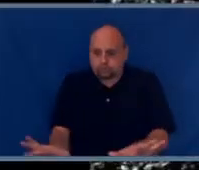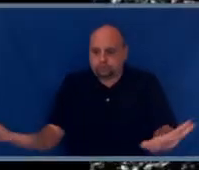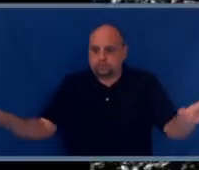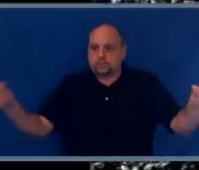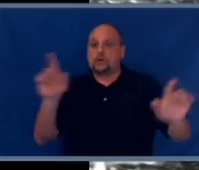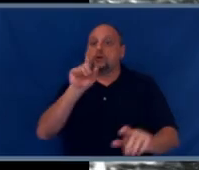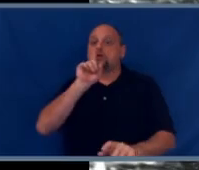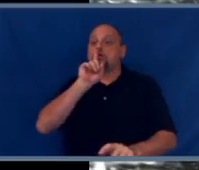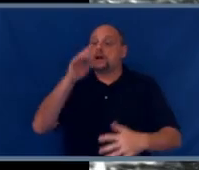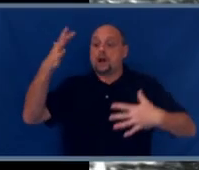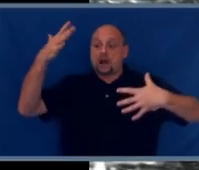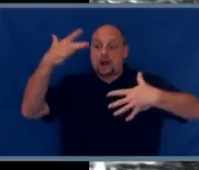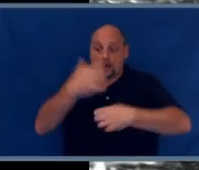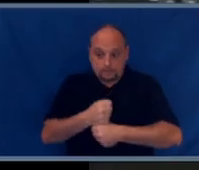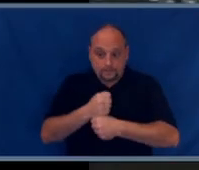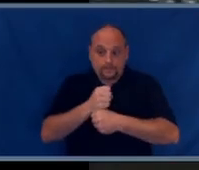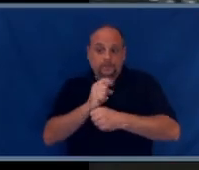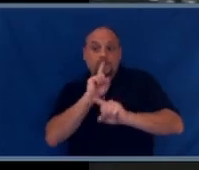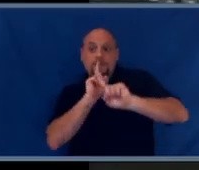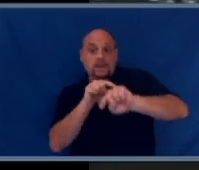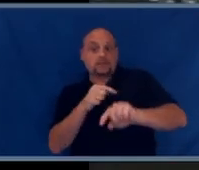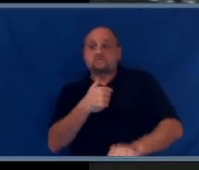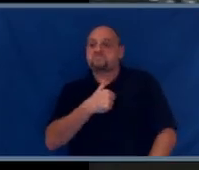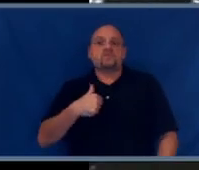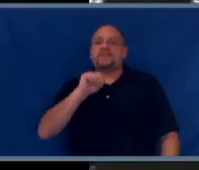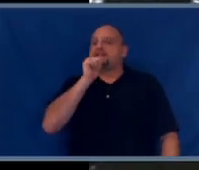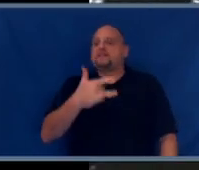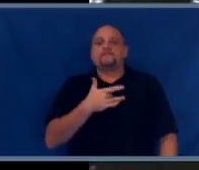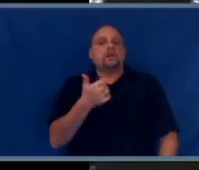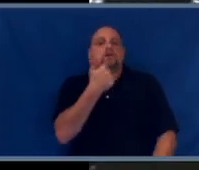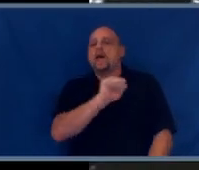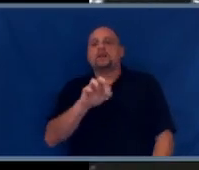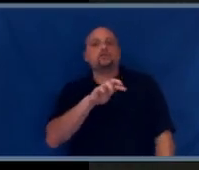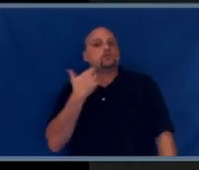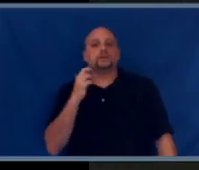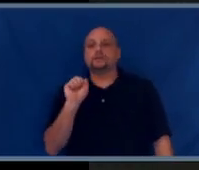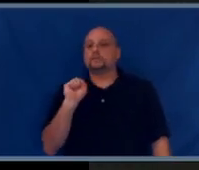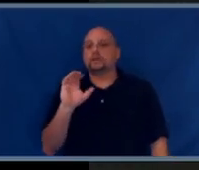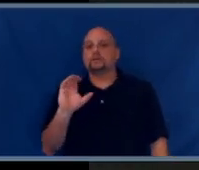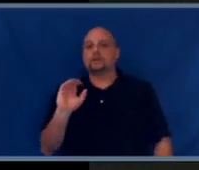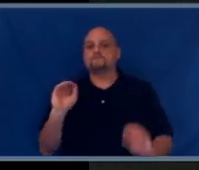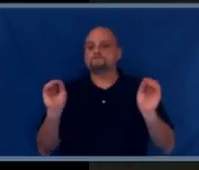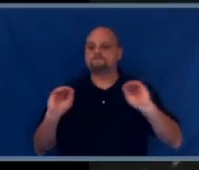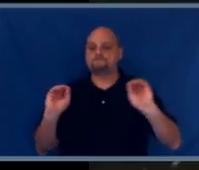FEEL LIKE THERE'S A RISK TO THE SPACECRAFT AT ALL. OTHERWISE WE WOULD HAVE CHOSEN A